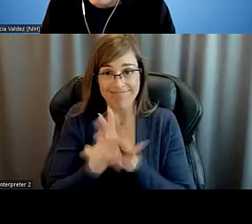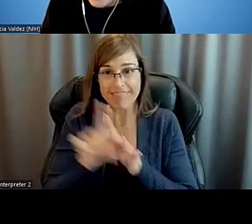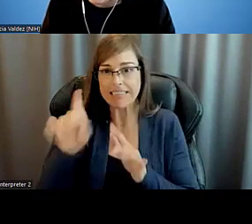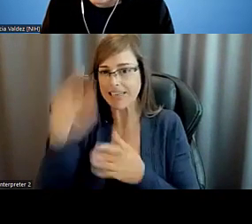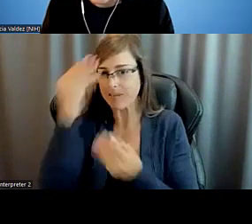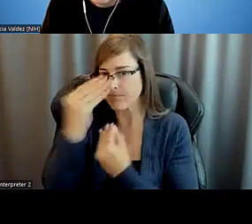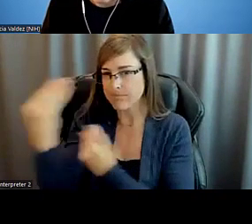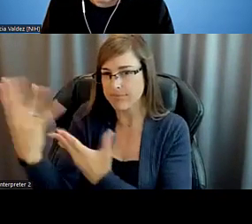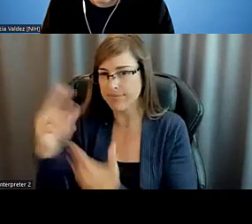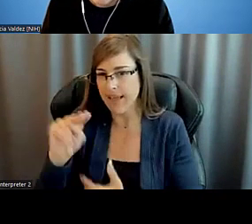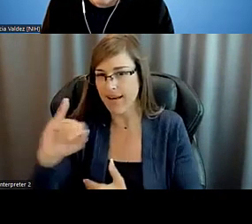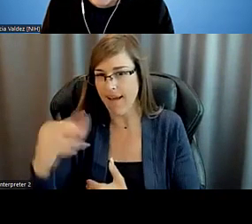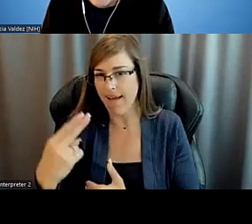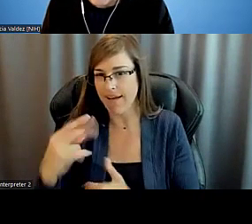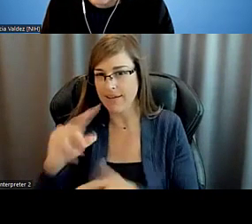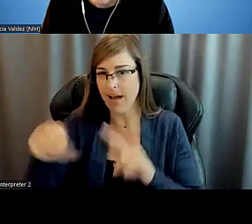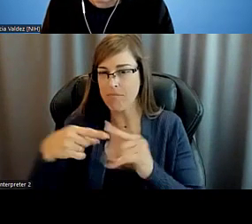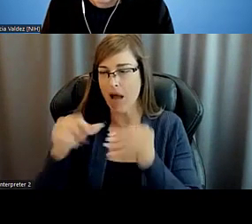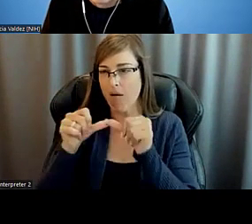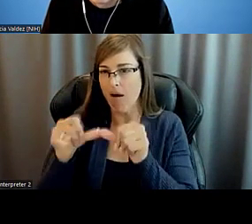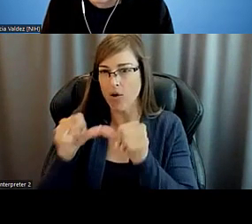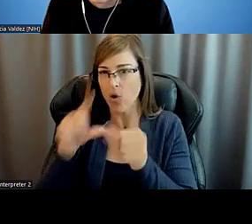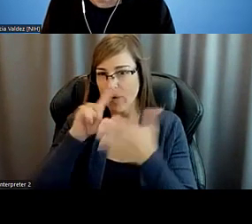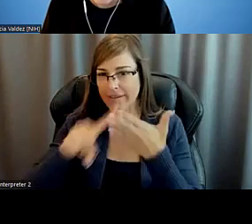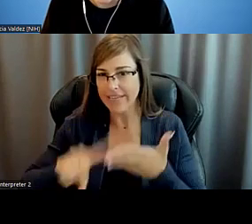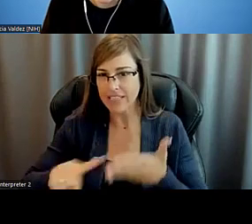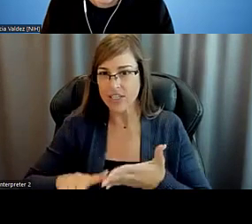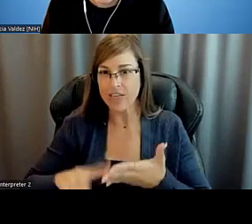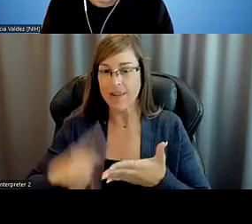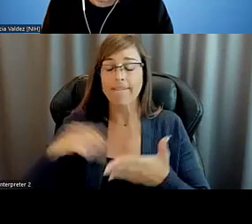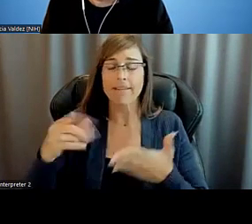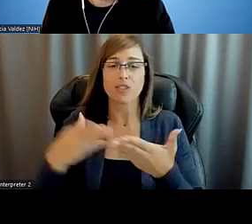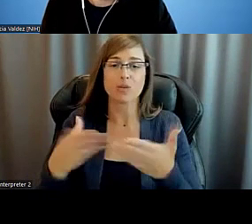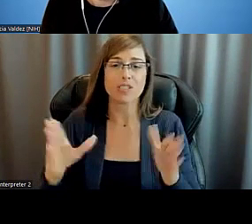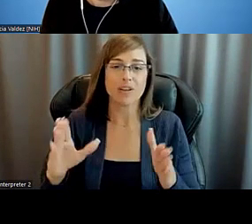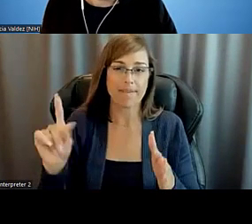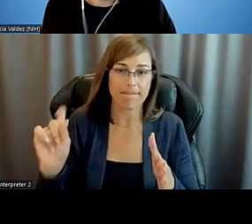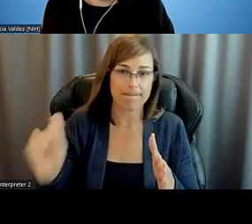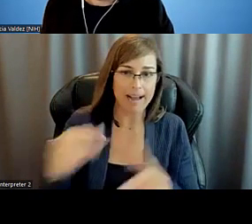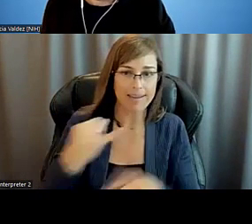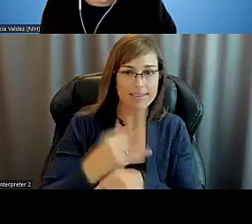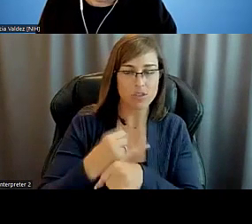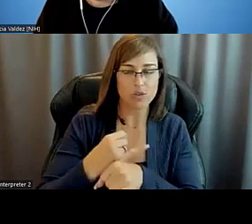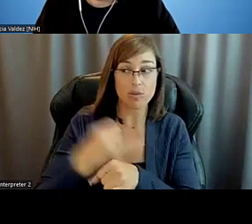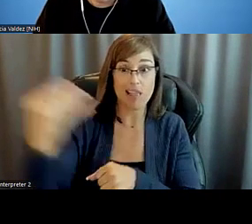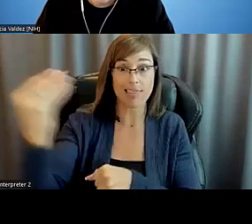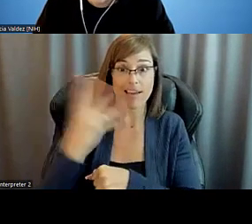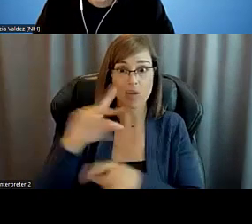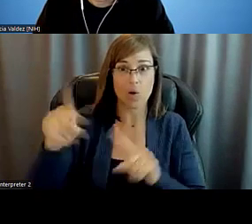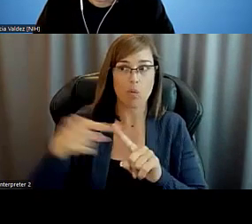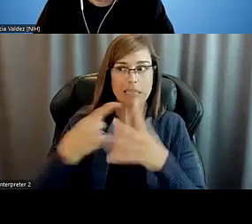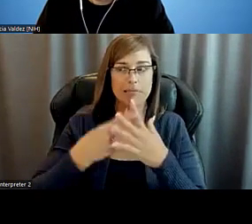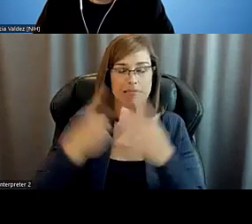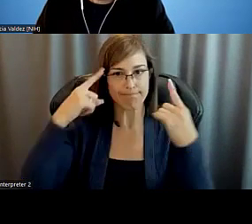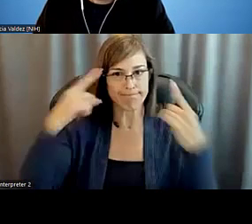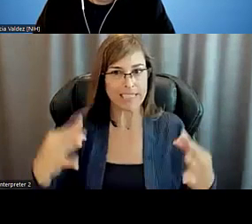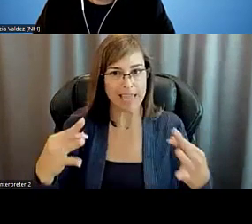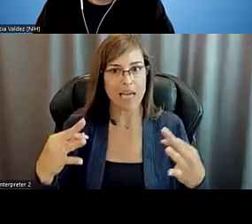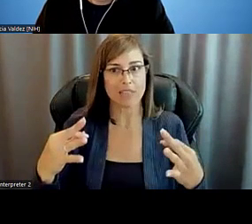about the ongoing investigation. And so we generally ask institutions to let us know when they decide to go to an investigation after an inquiry.